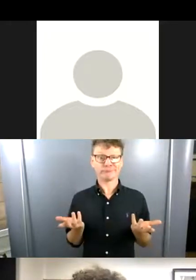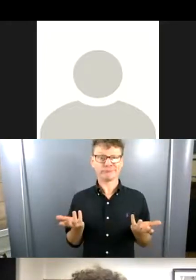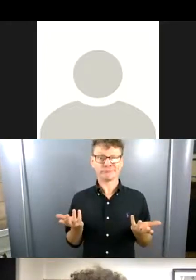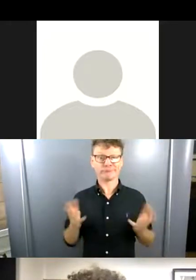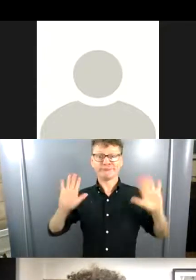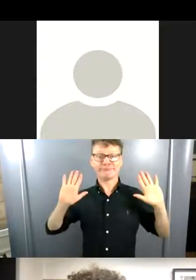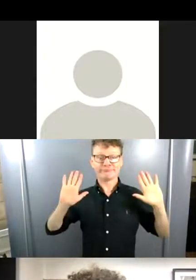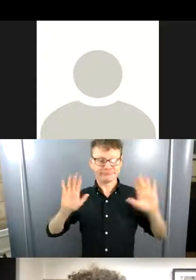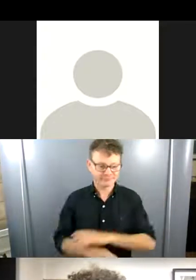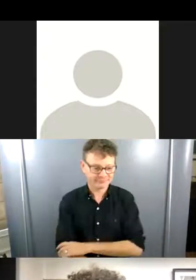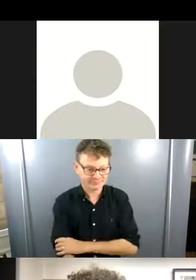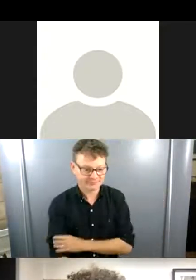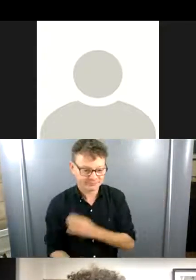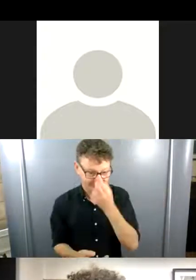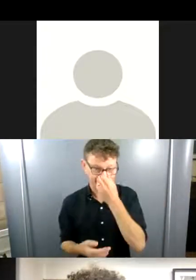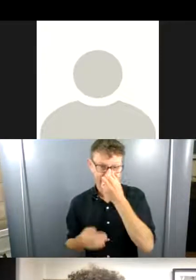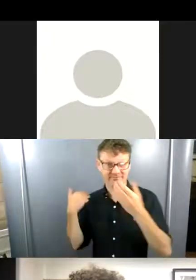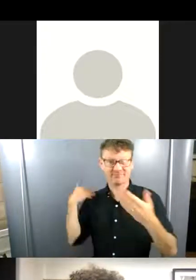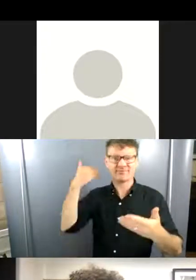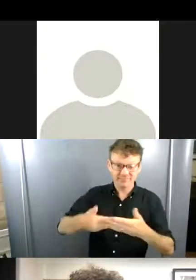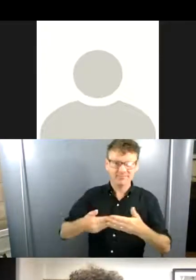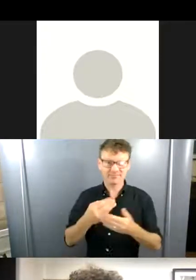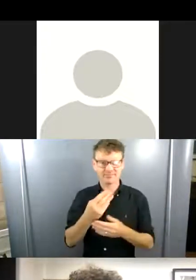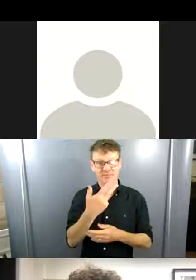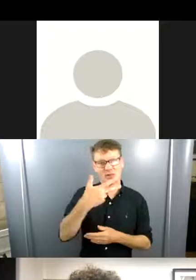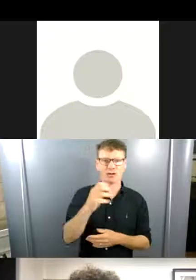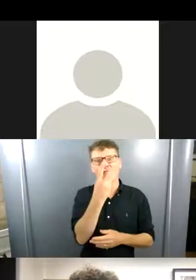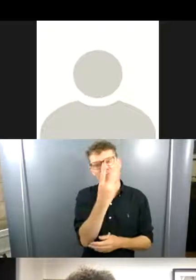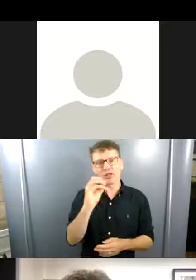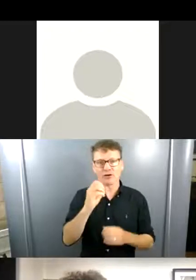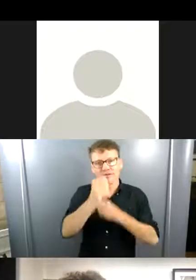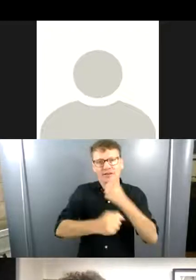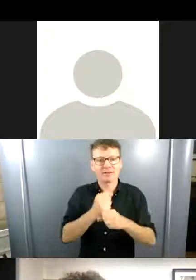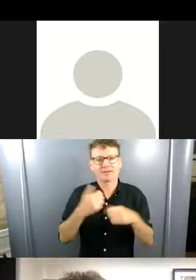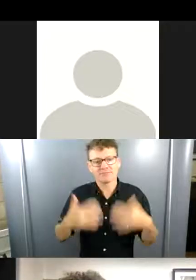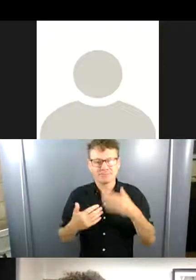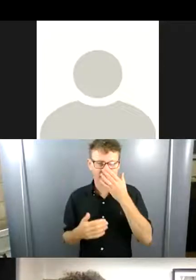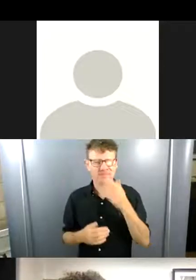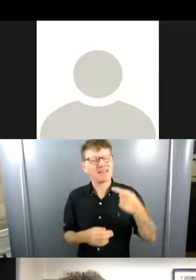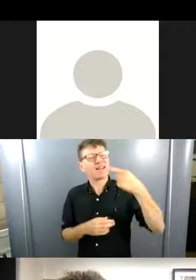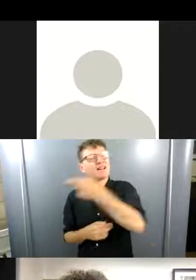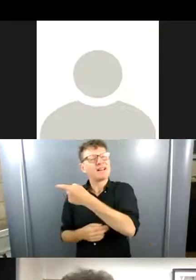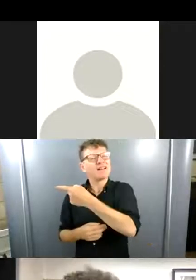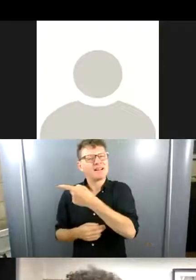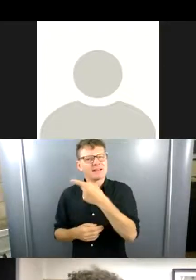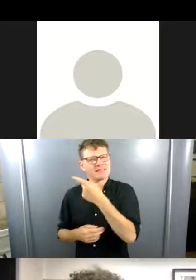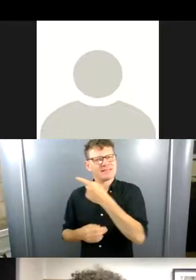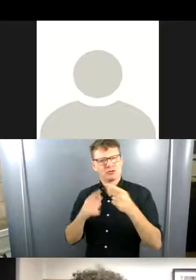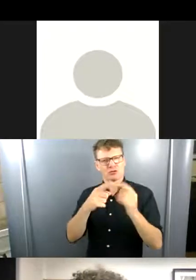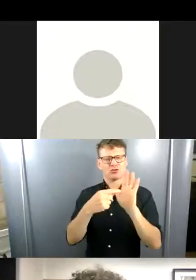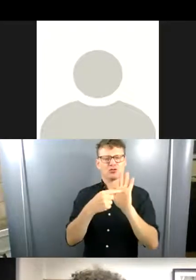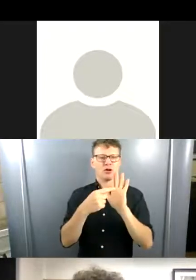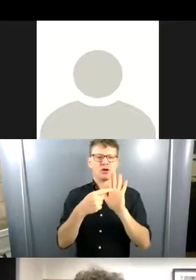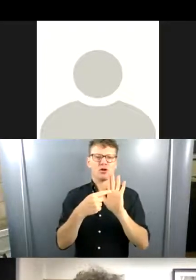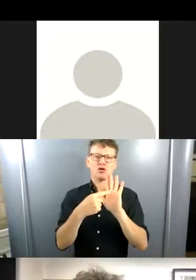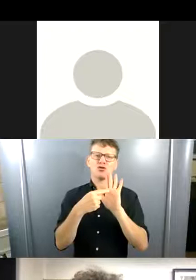so I wanted to show you a sort of alternative perspective on receptive multilingualism